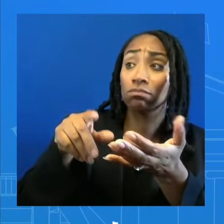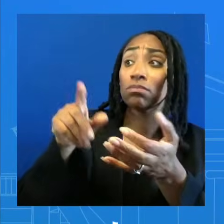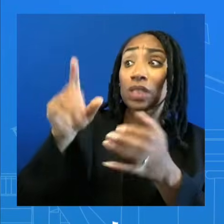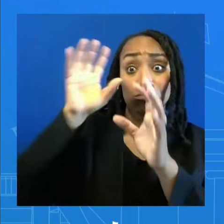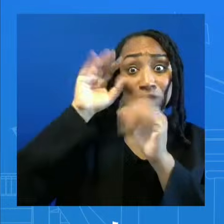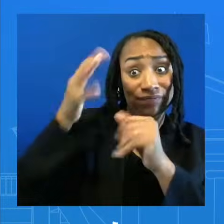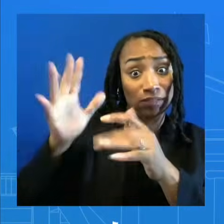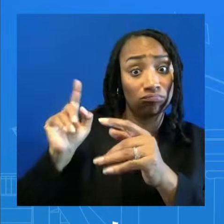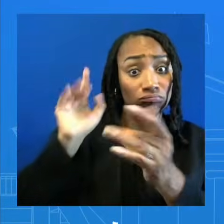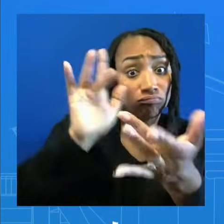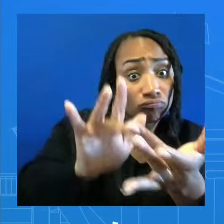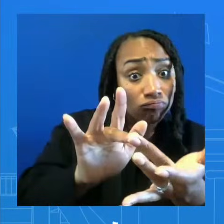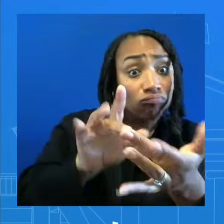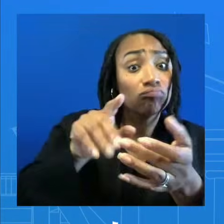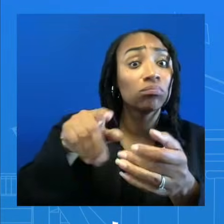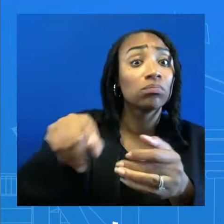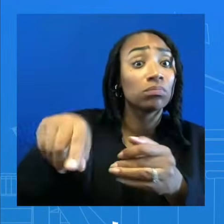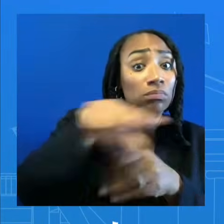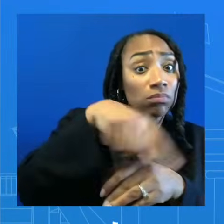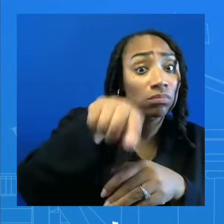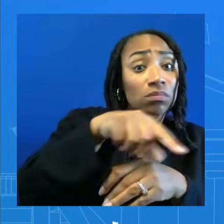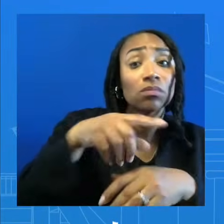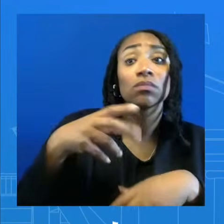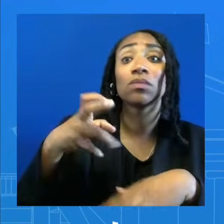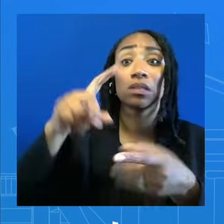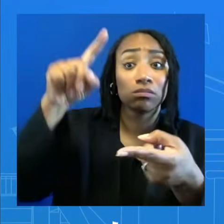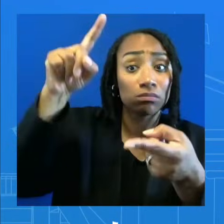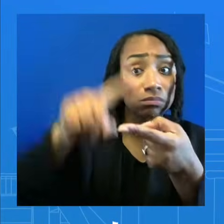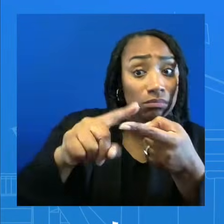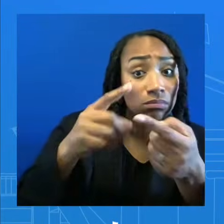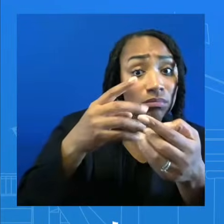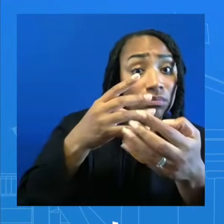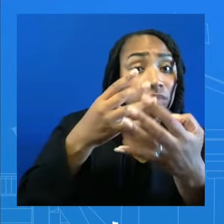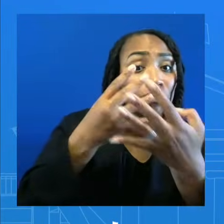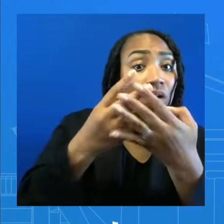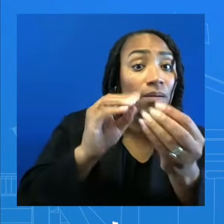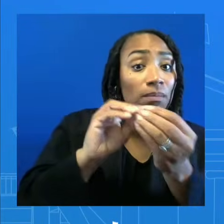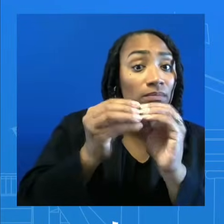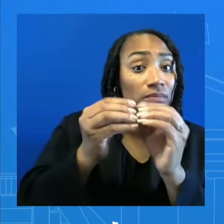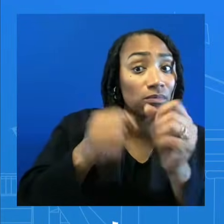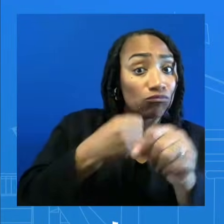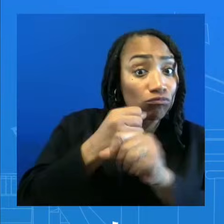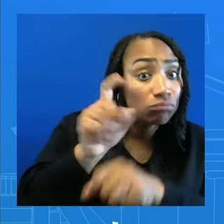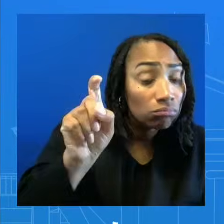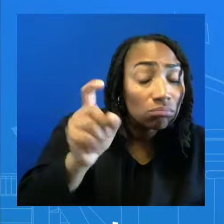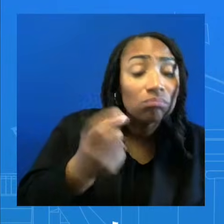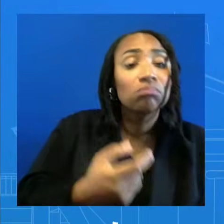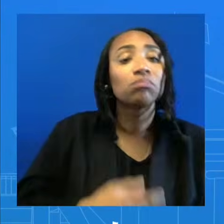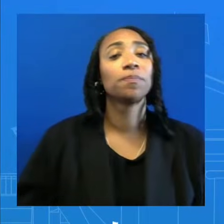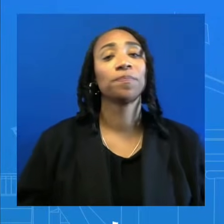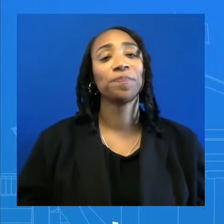any of the 15- nearly 1,500 people or 39 folks that he was able to -- to pardon today.